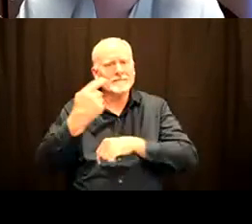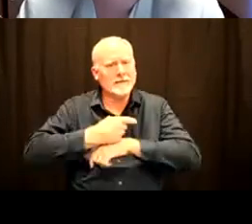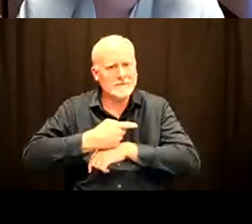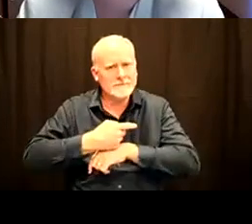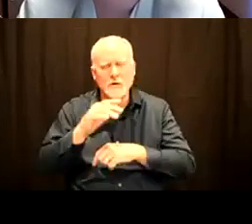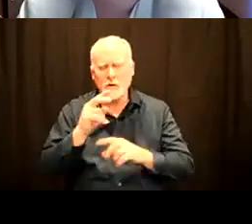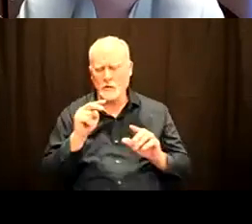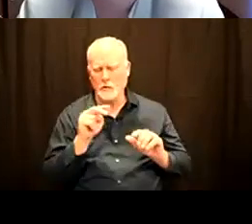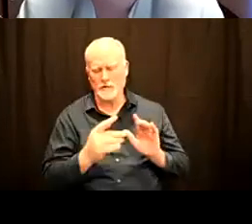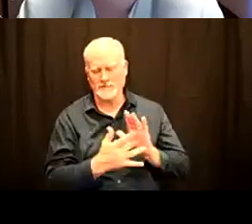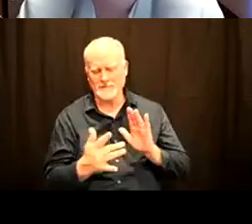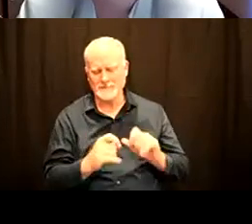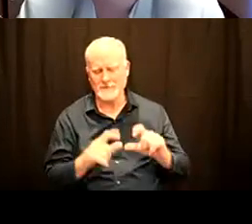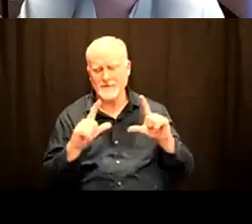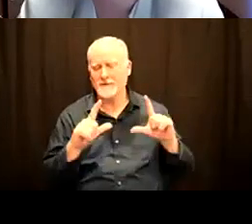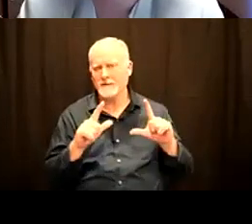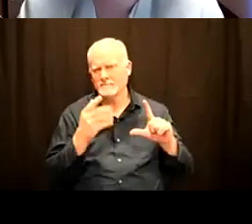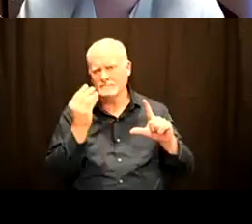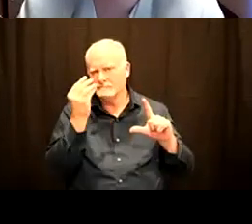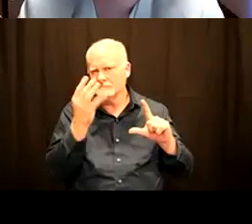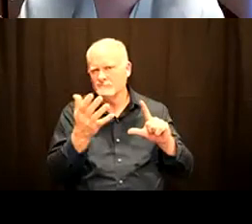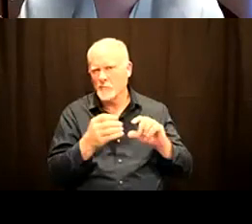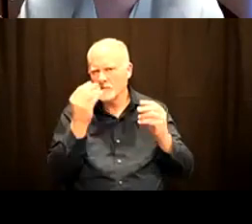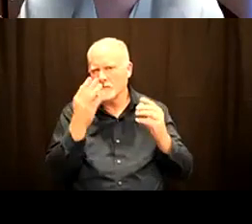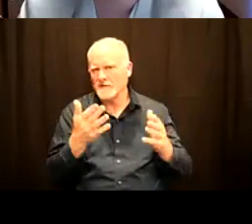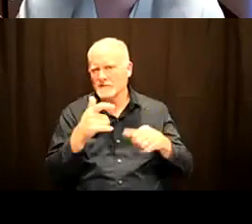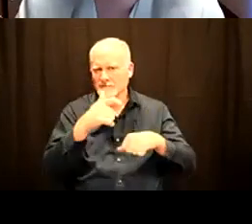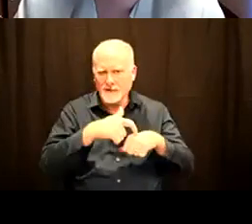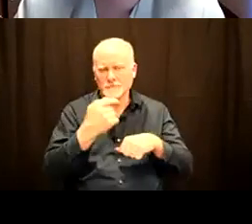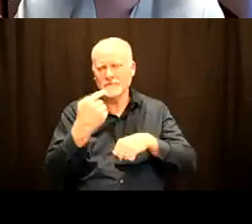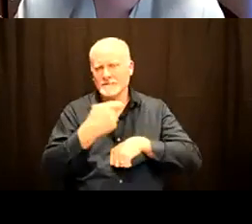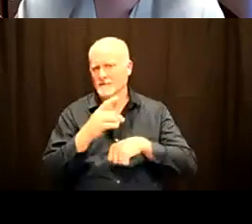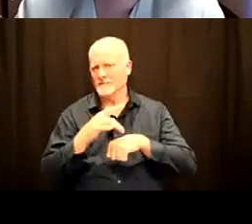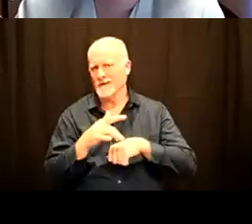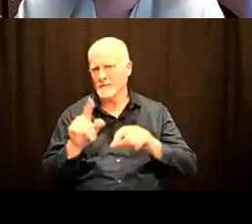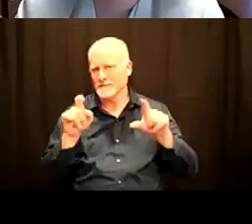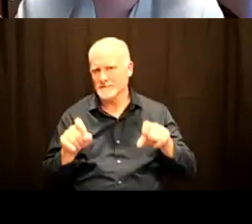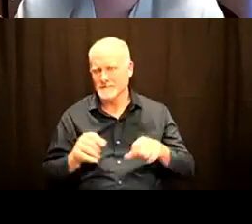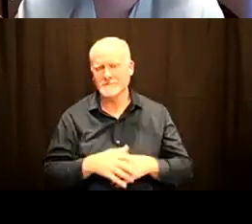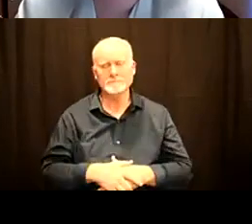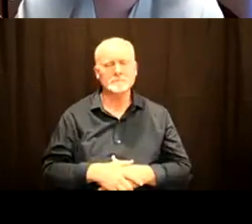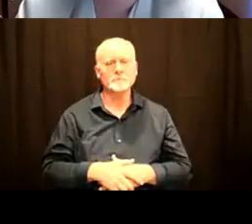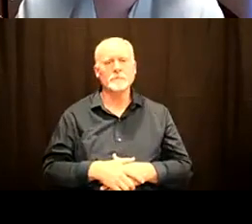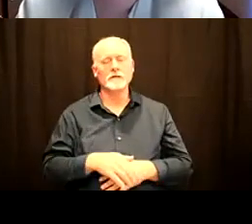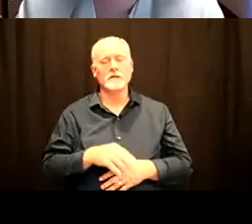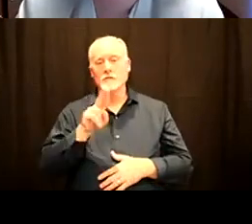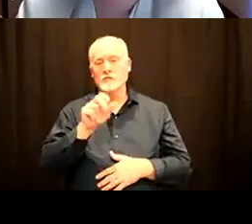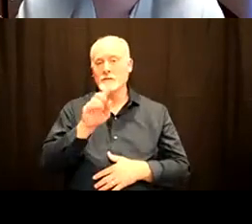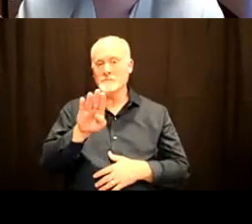uab united website for additional details again i'll note that uab medicine employees